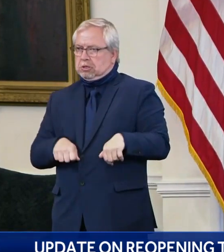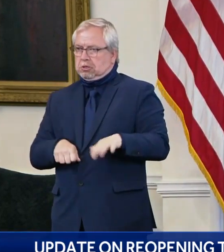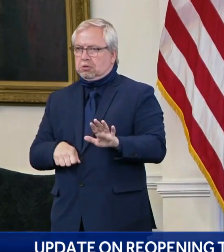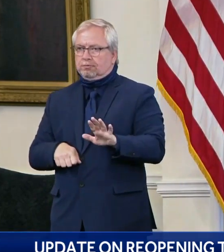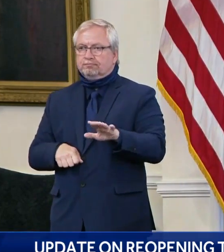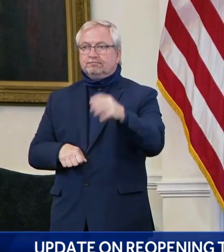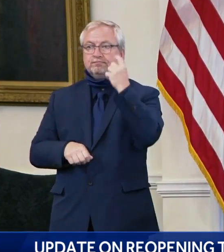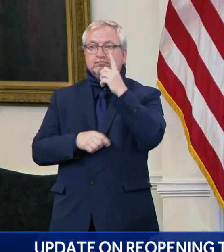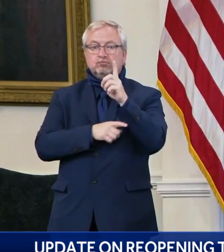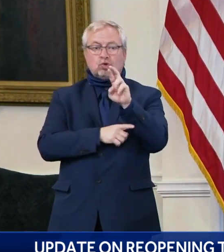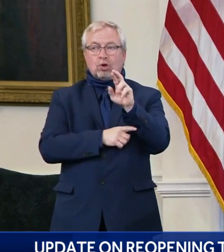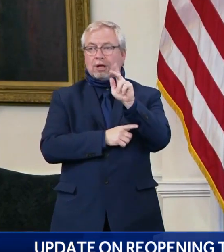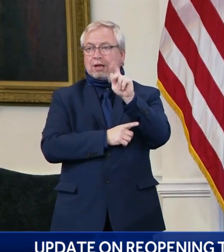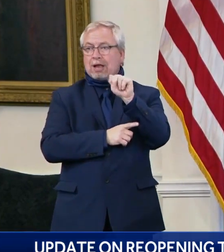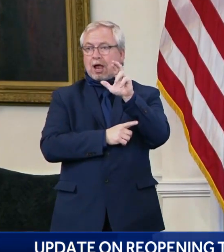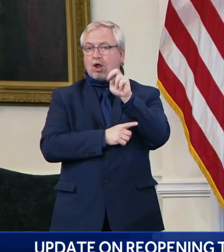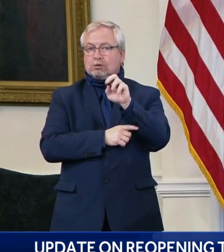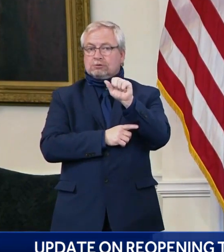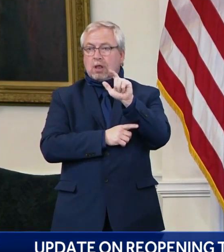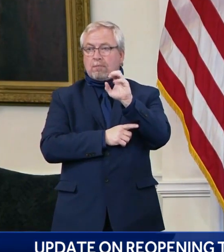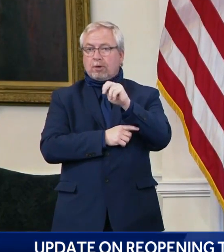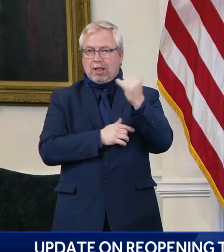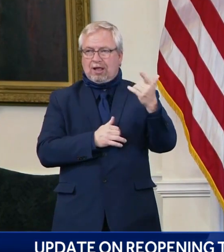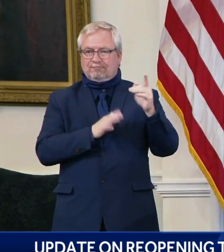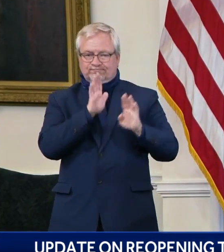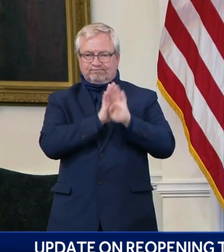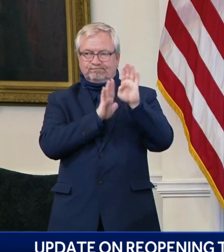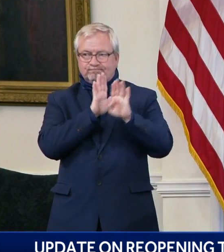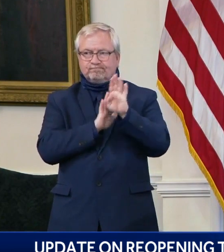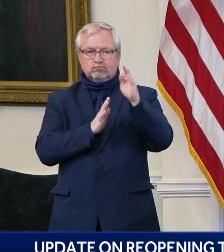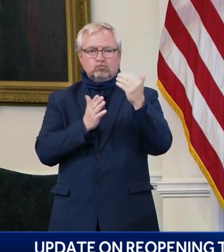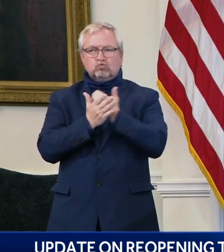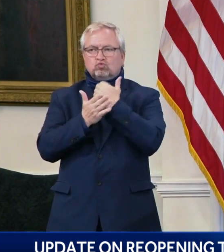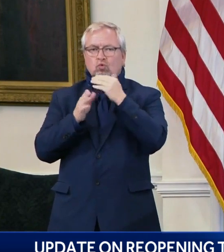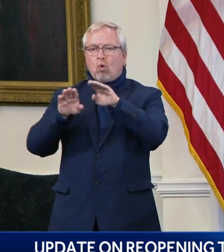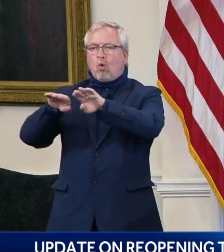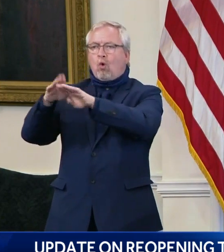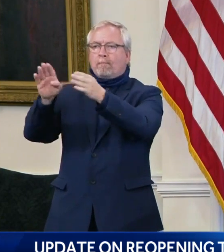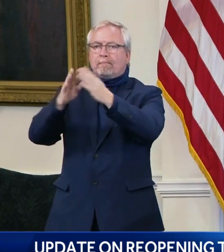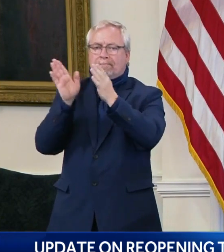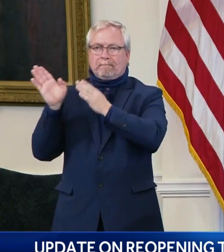WE ARE BROADENING THAT TO INCLUDE MORE PEOPLE GOING BACK TO WORK.